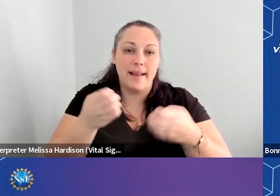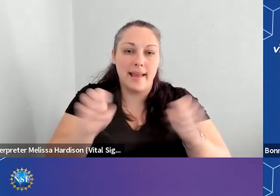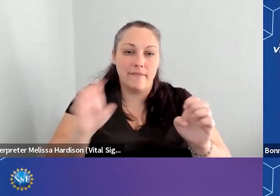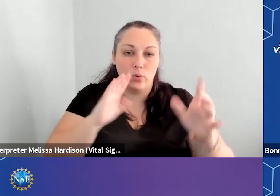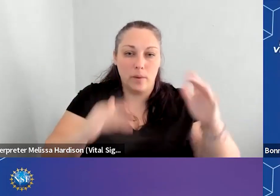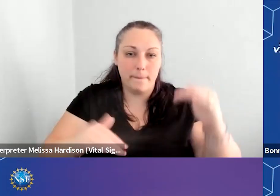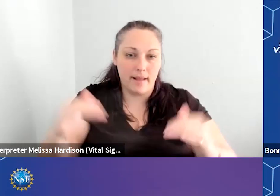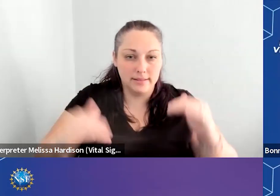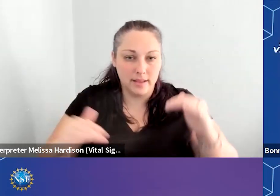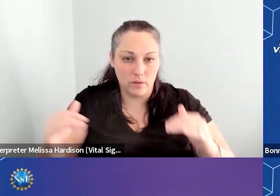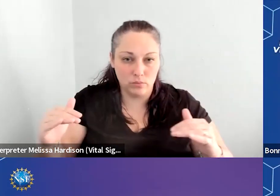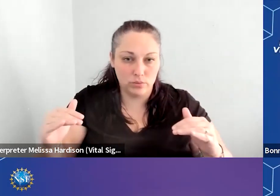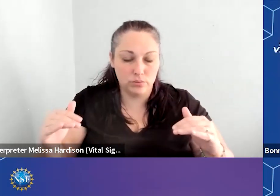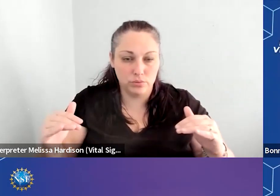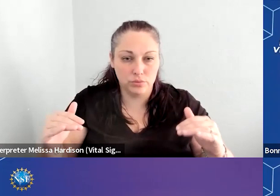Beth Strausser: Right. Yes. And -- definitely.